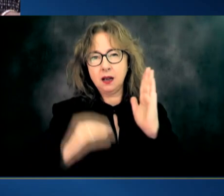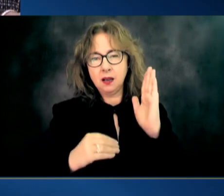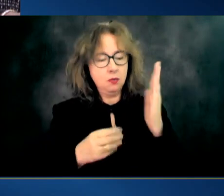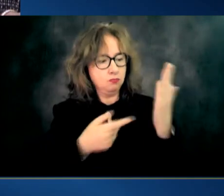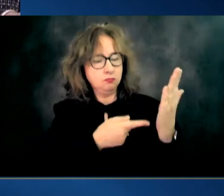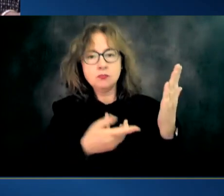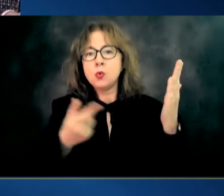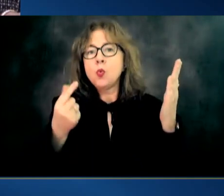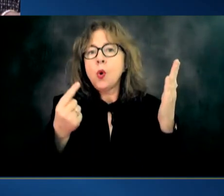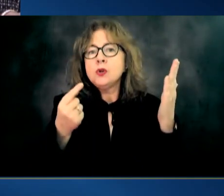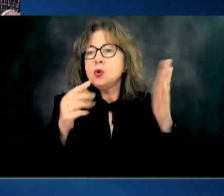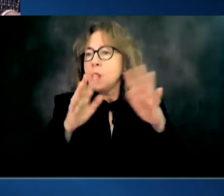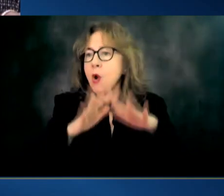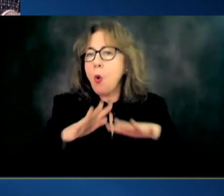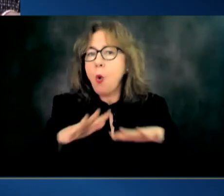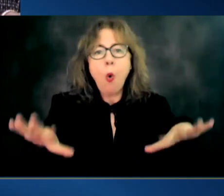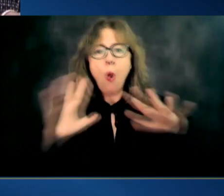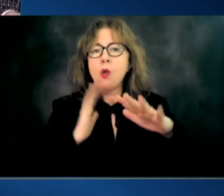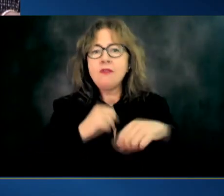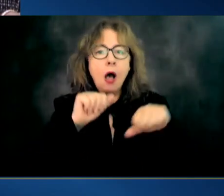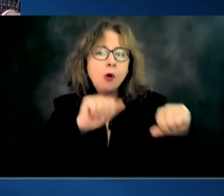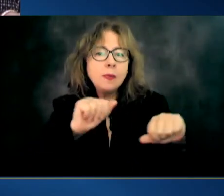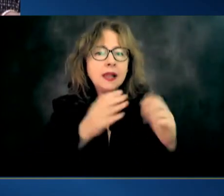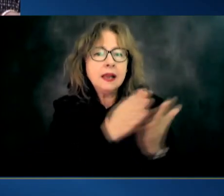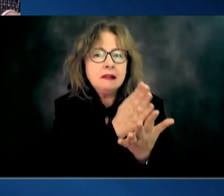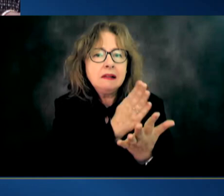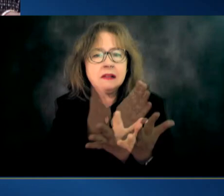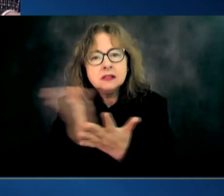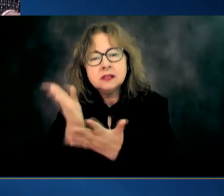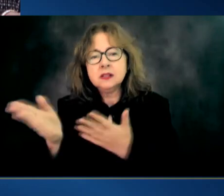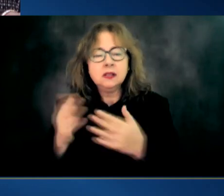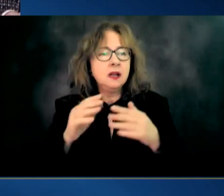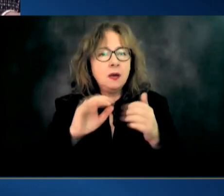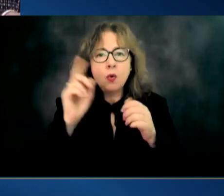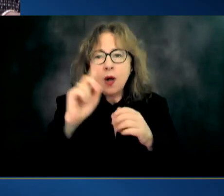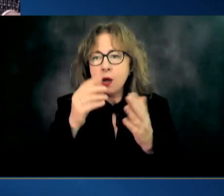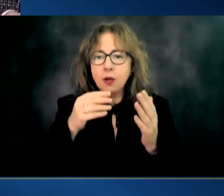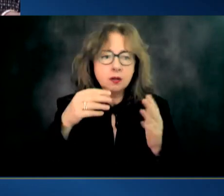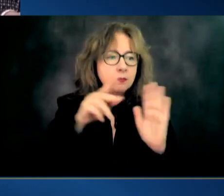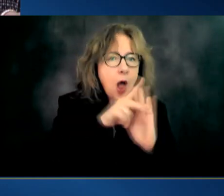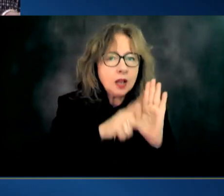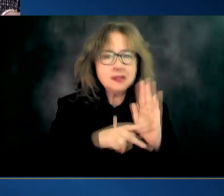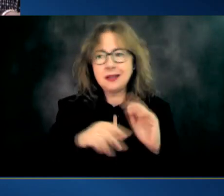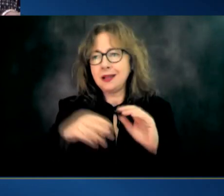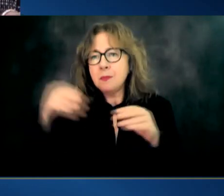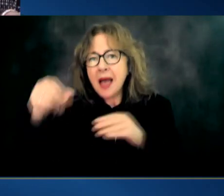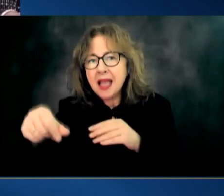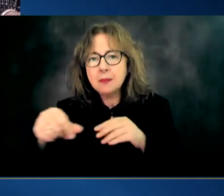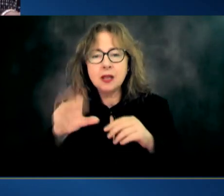our levers and policy and quality and payment, billing, coding, reimbursement to really help